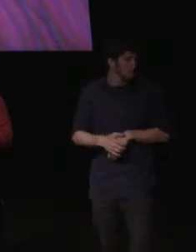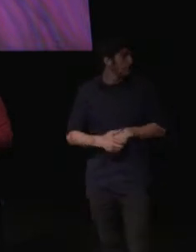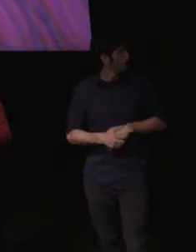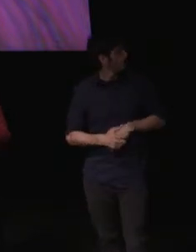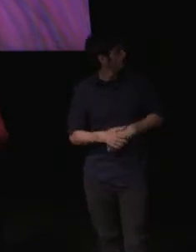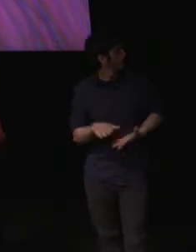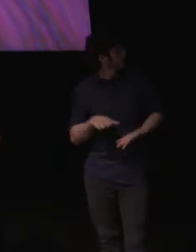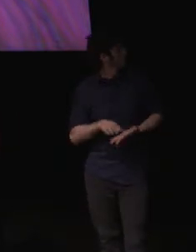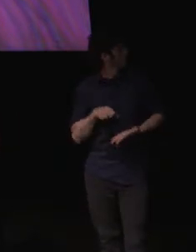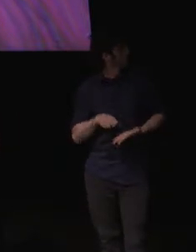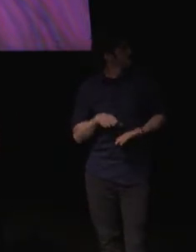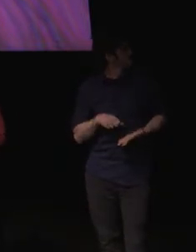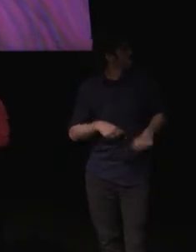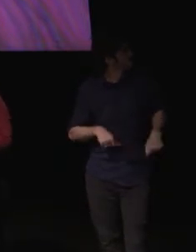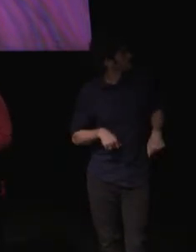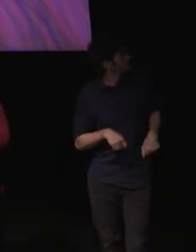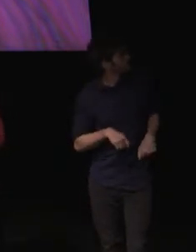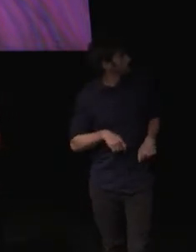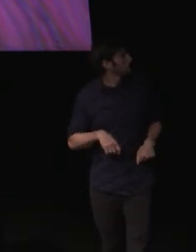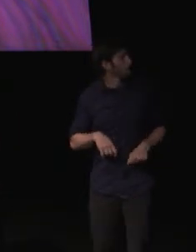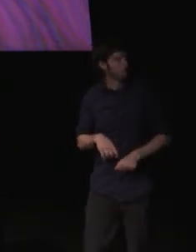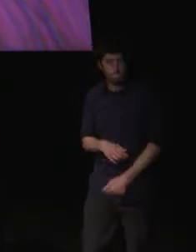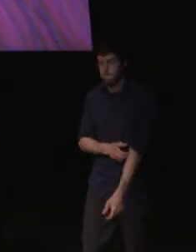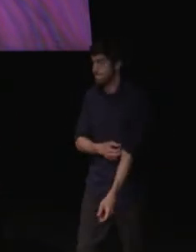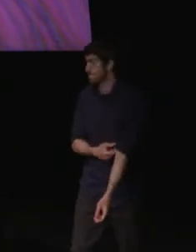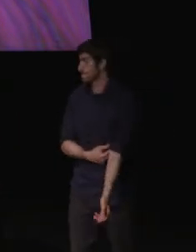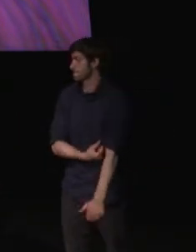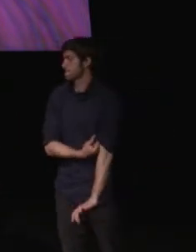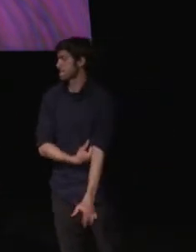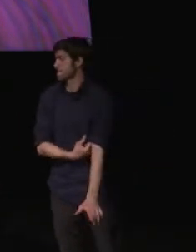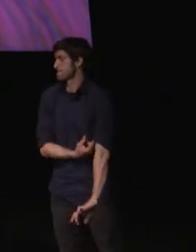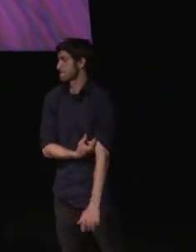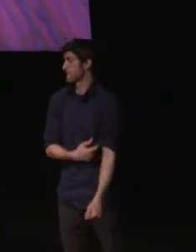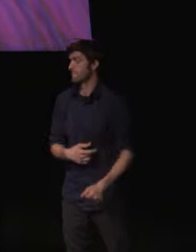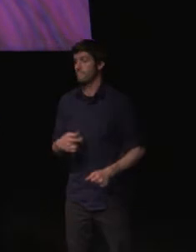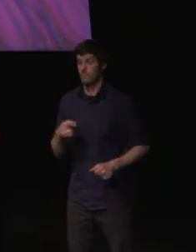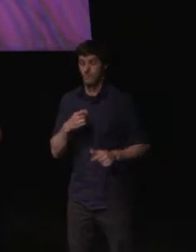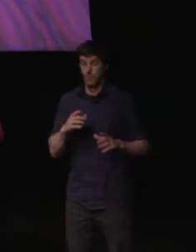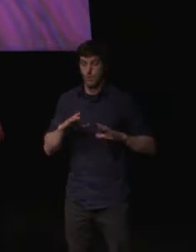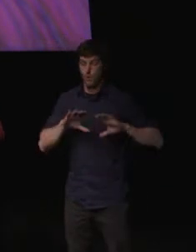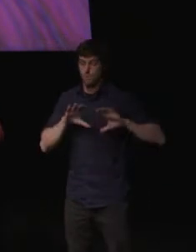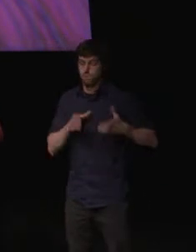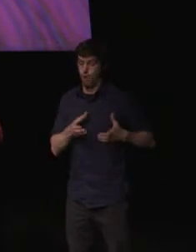A couple of more details about the Party service. So, erm...